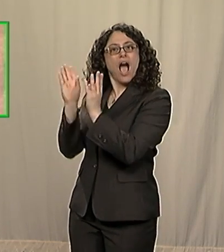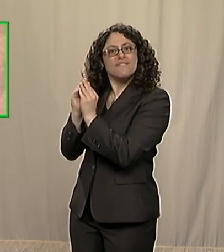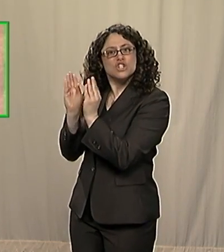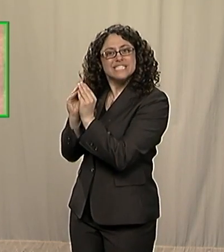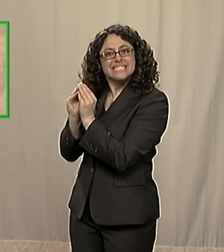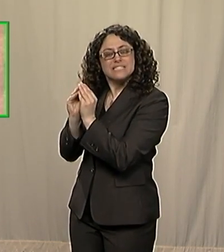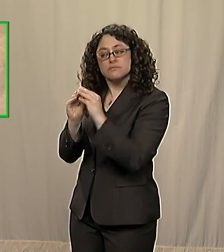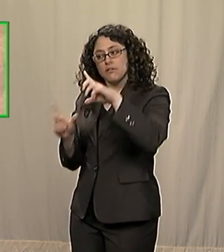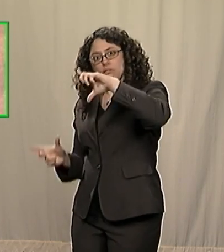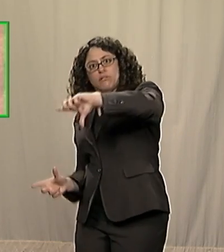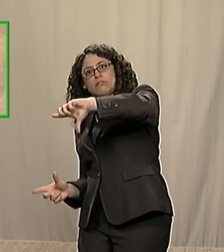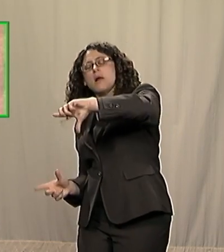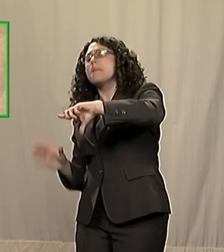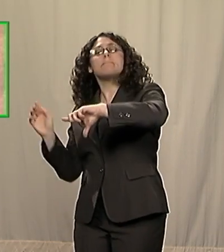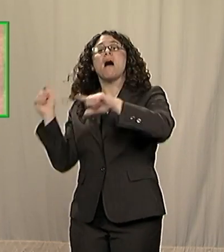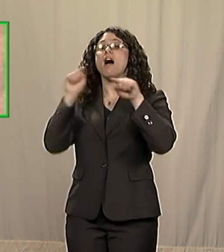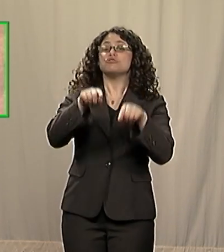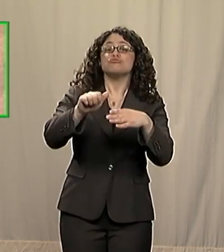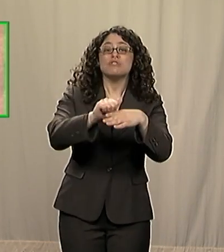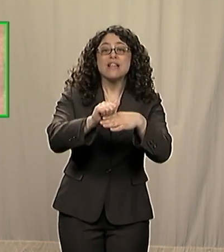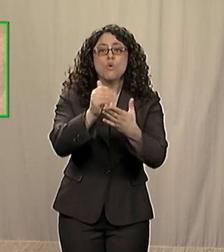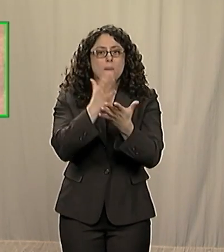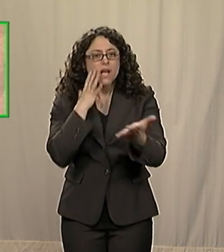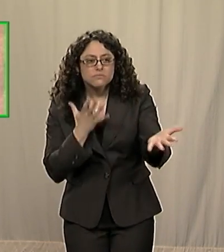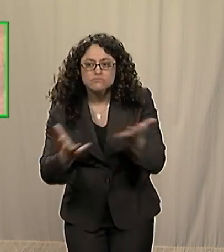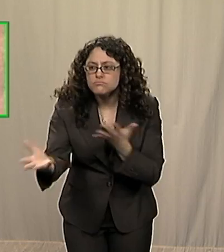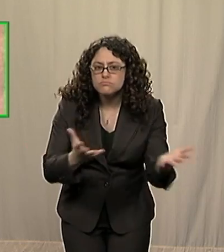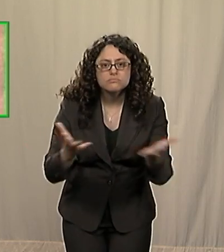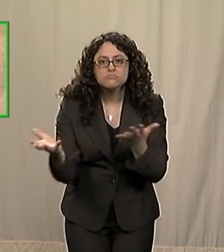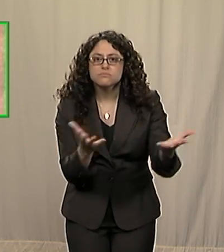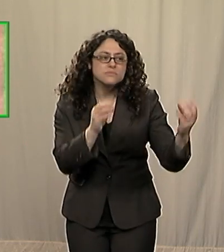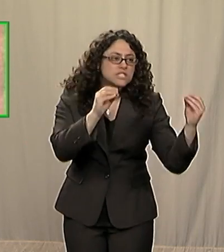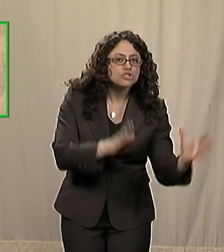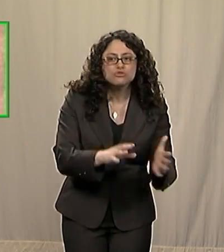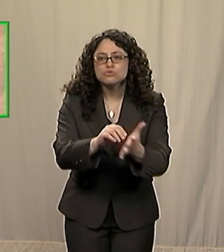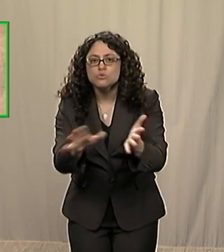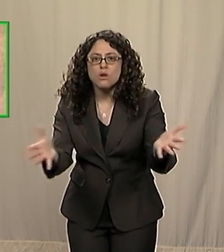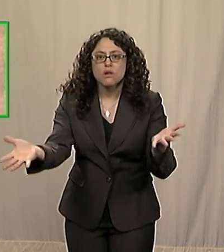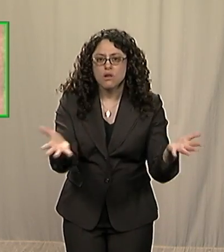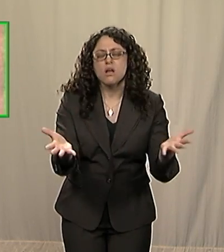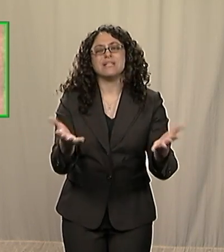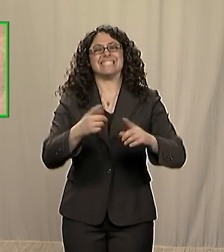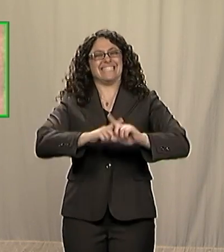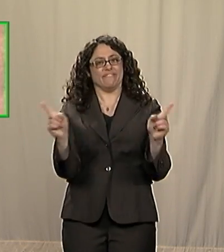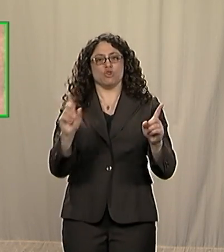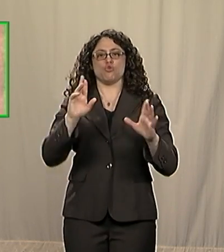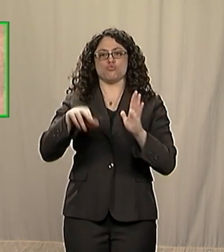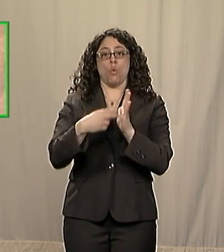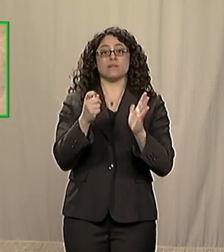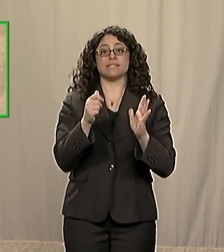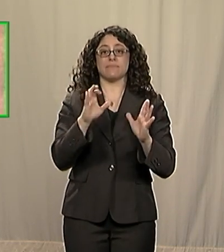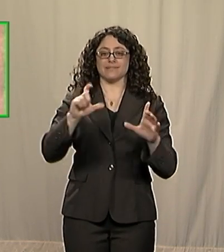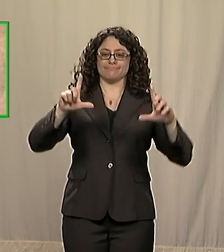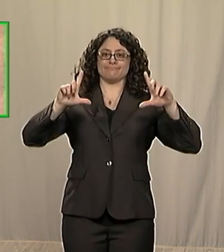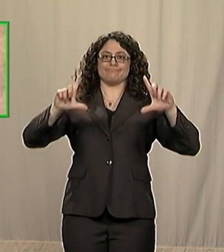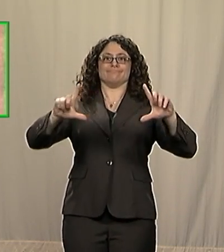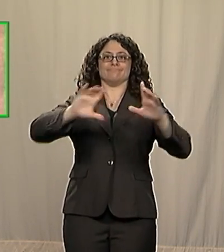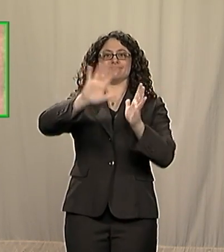of the interaction and the participants, you see a different role space. Now the next example is little bit complicated.